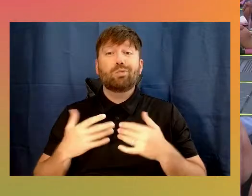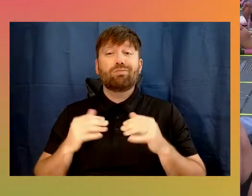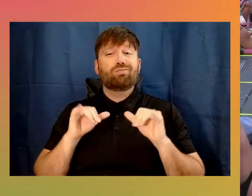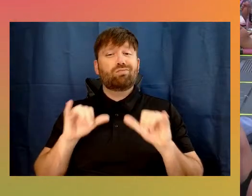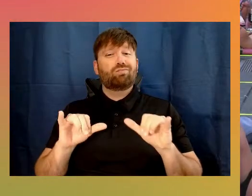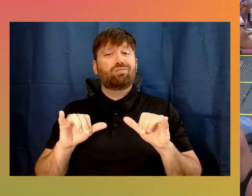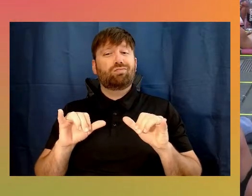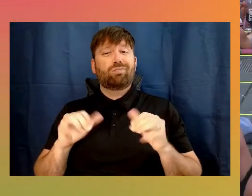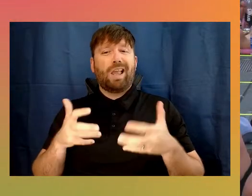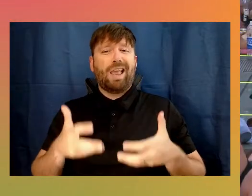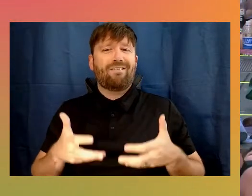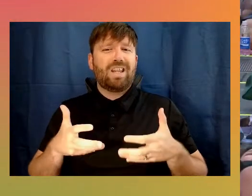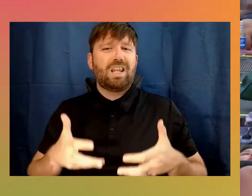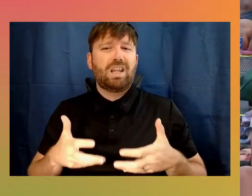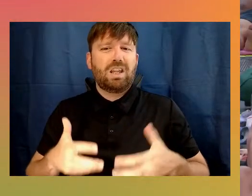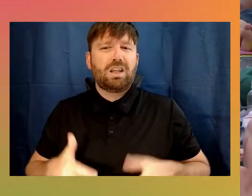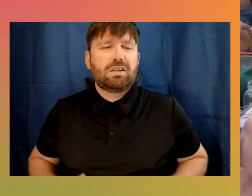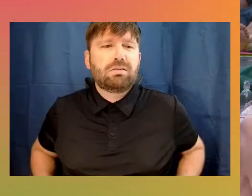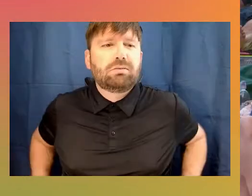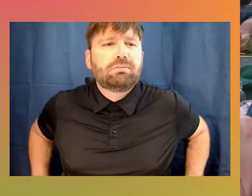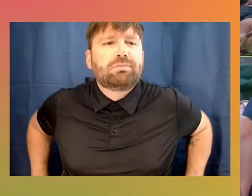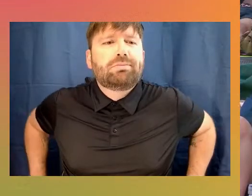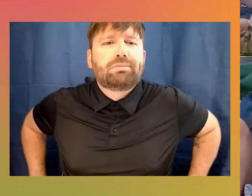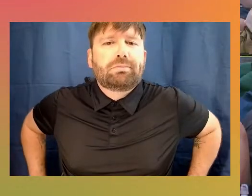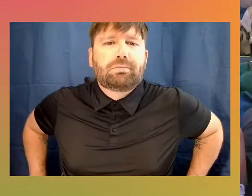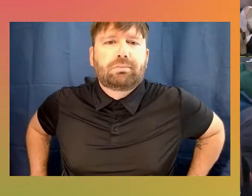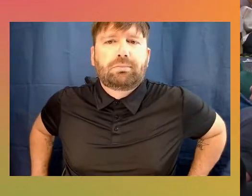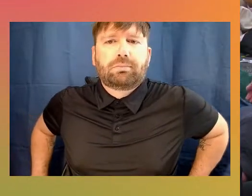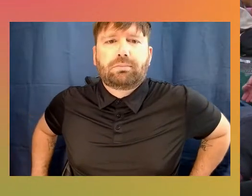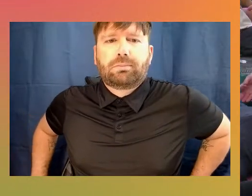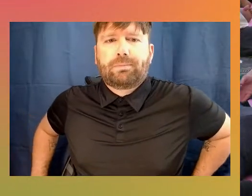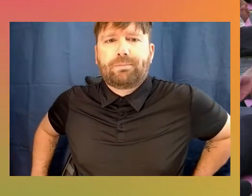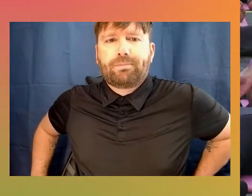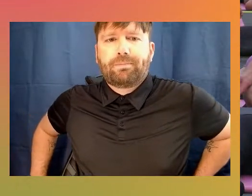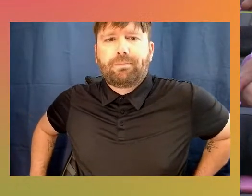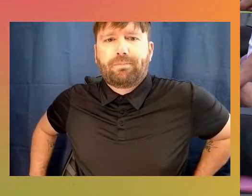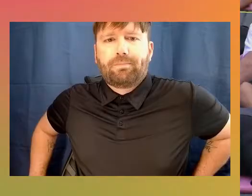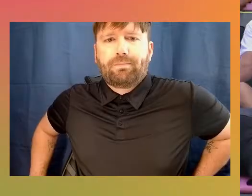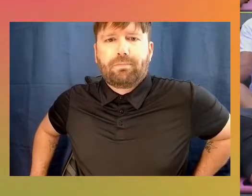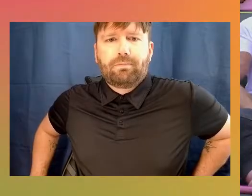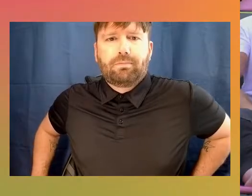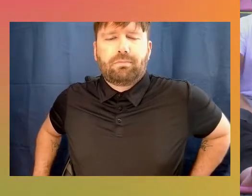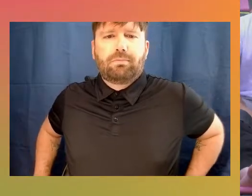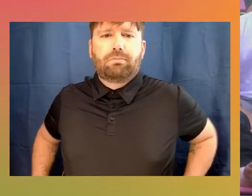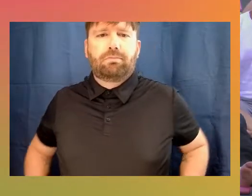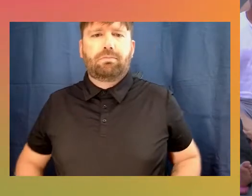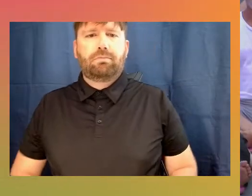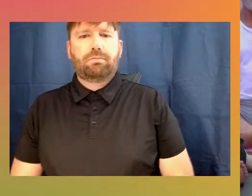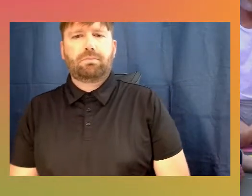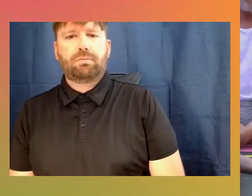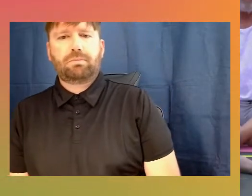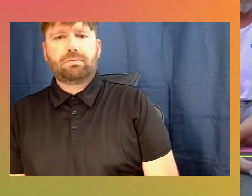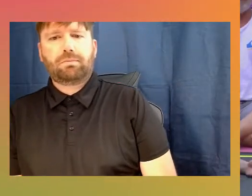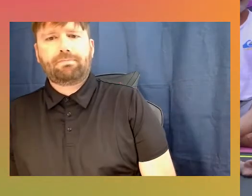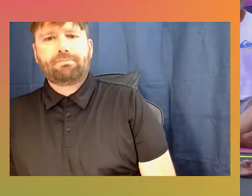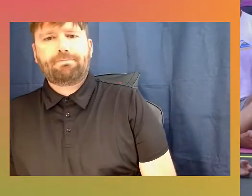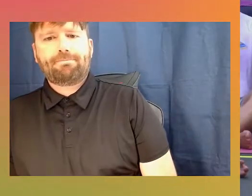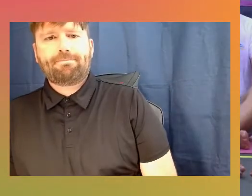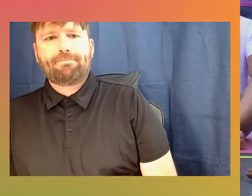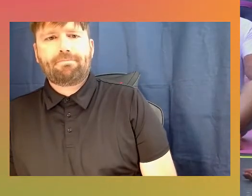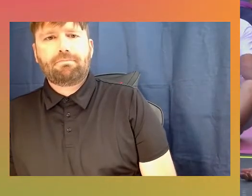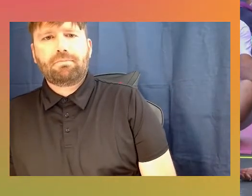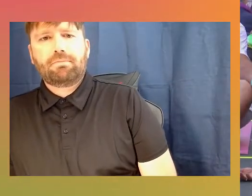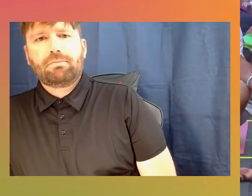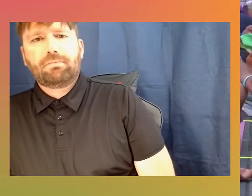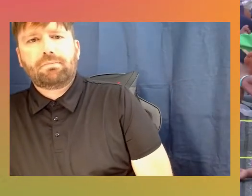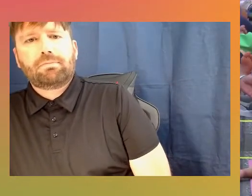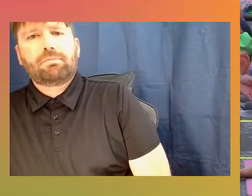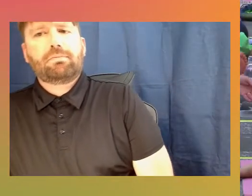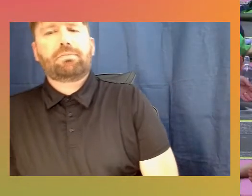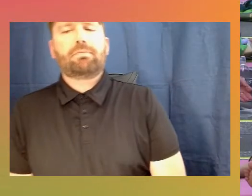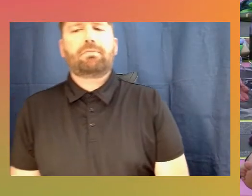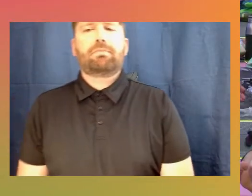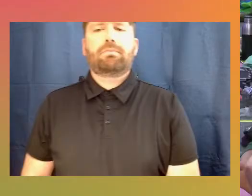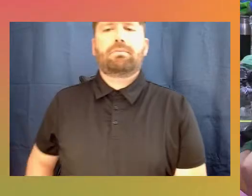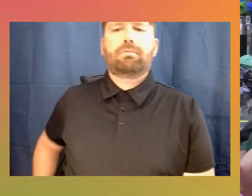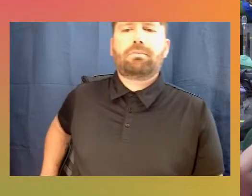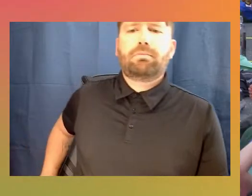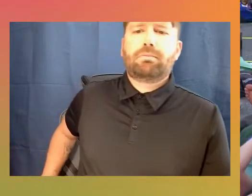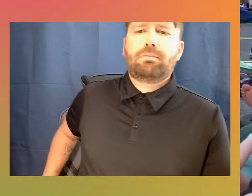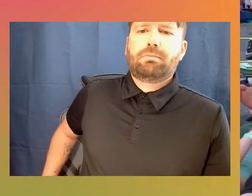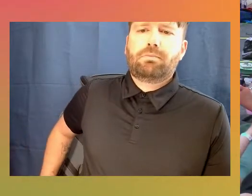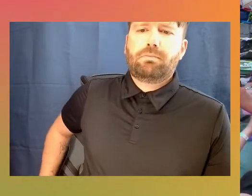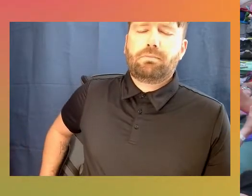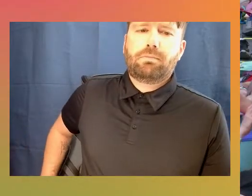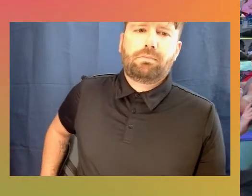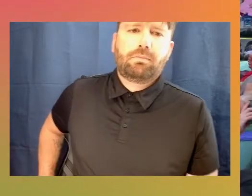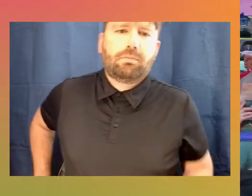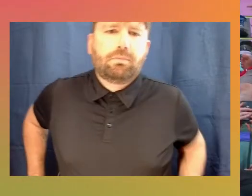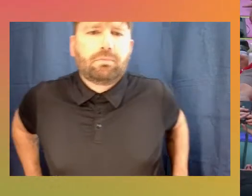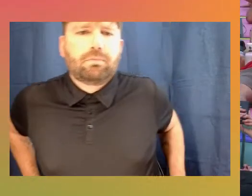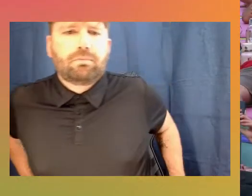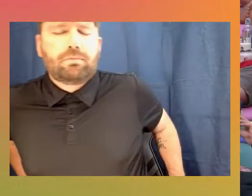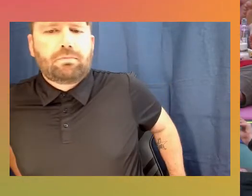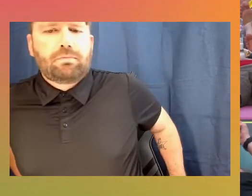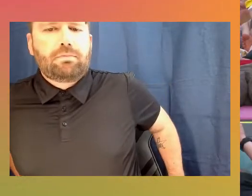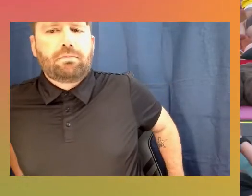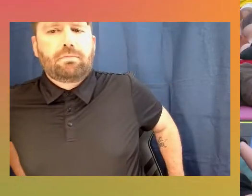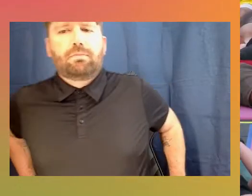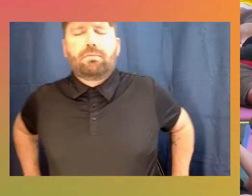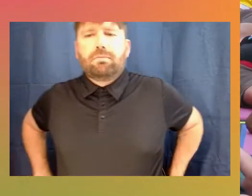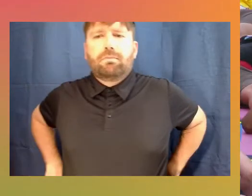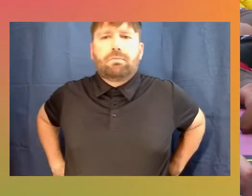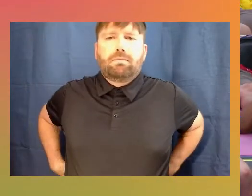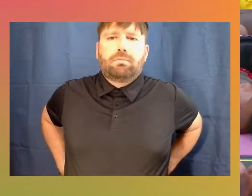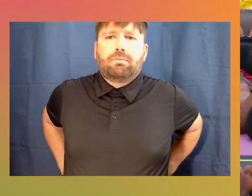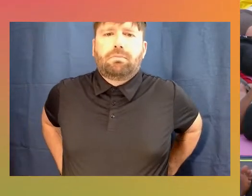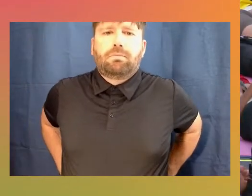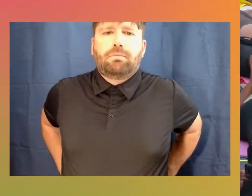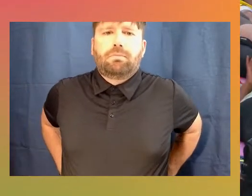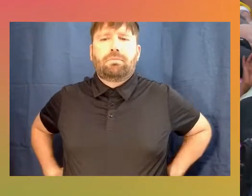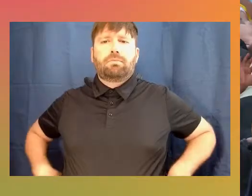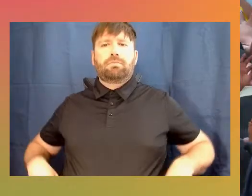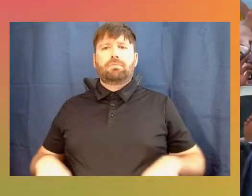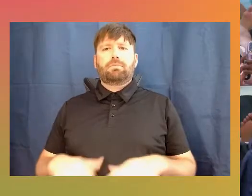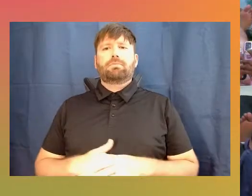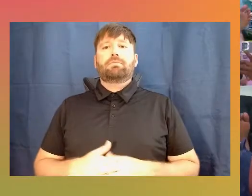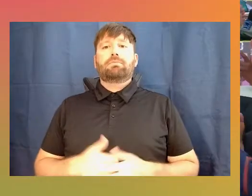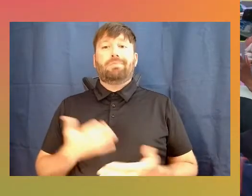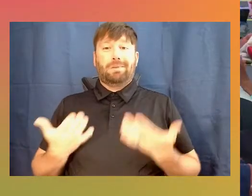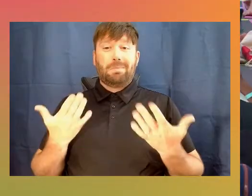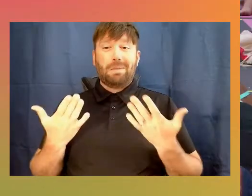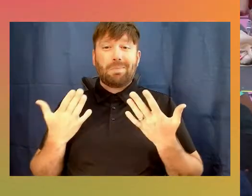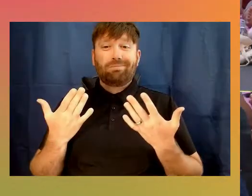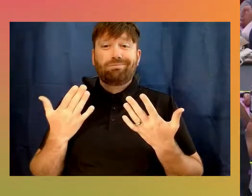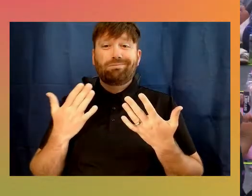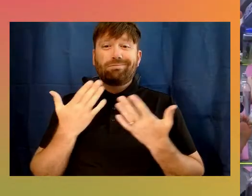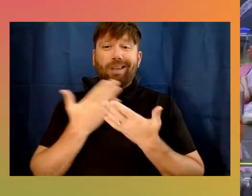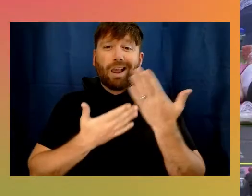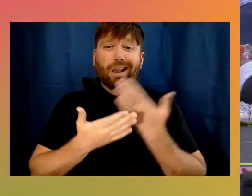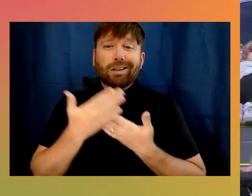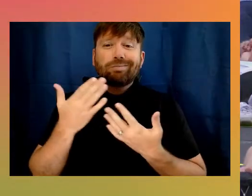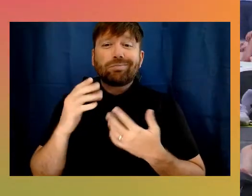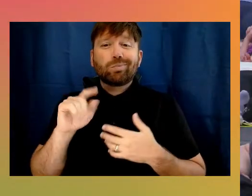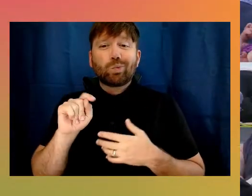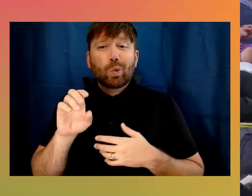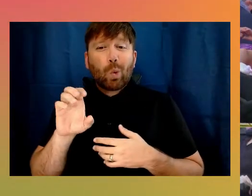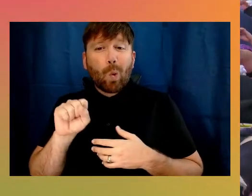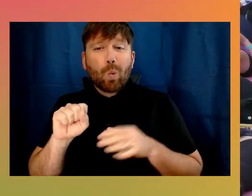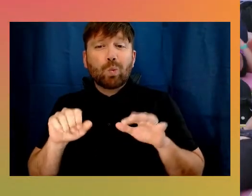ALLOW THE BODY TO REMAIN HEAVY.